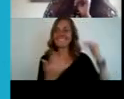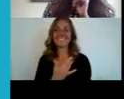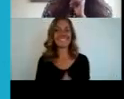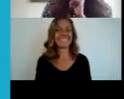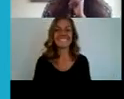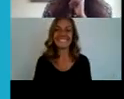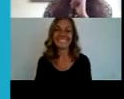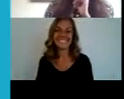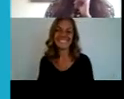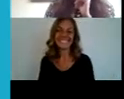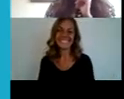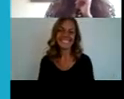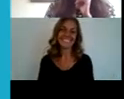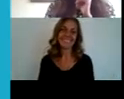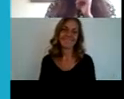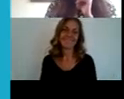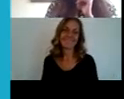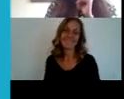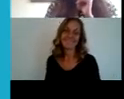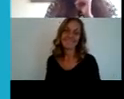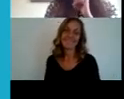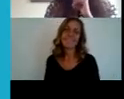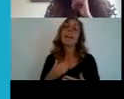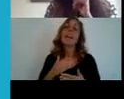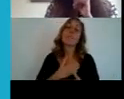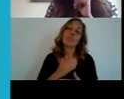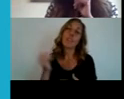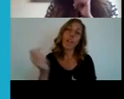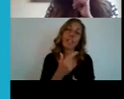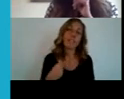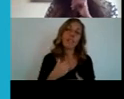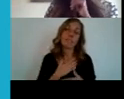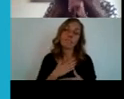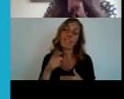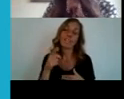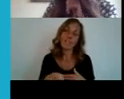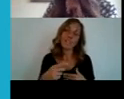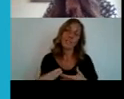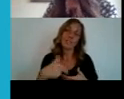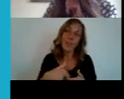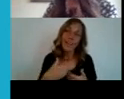So, appreciate appreciate you all. Appreciate you joining us and doing the work you do and being who you are.